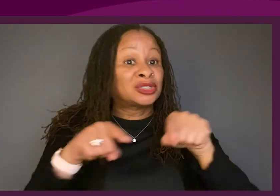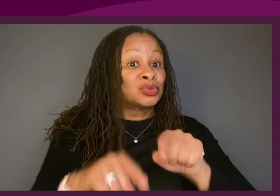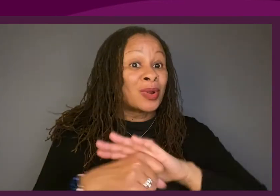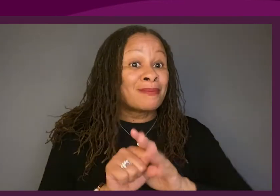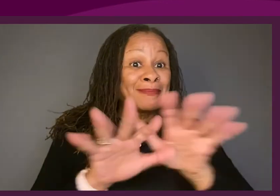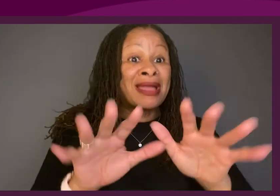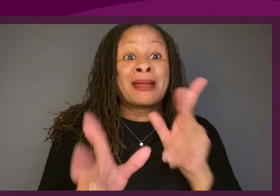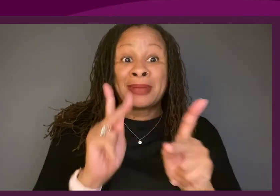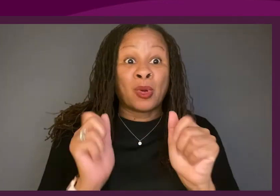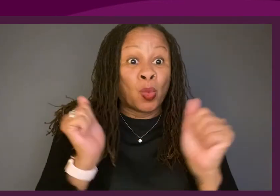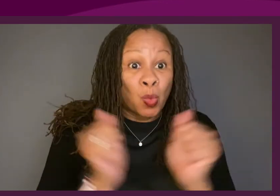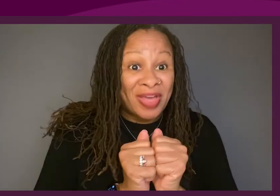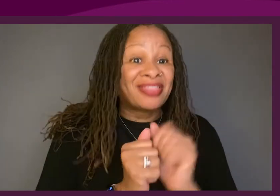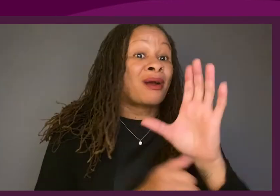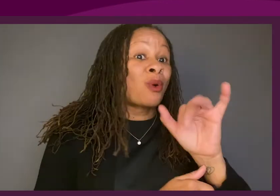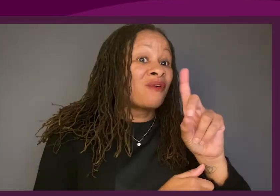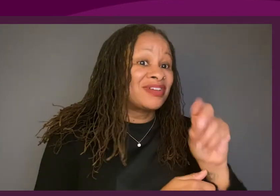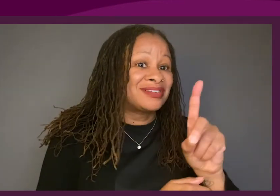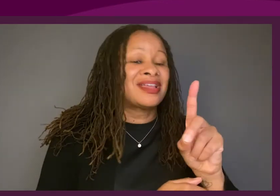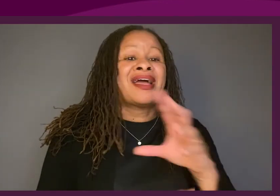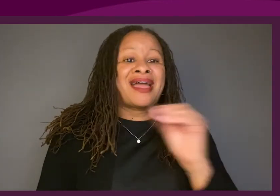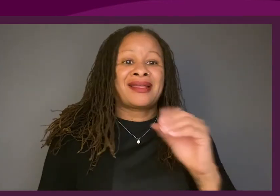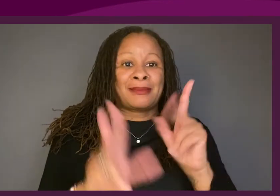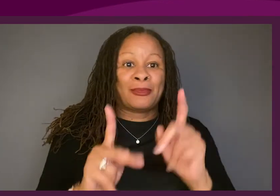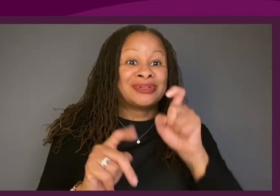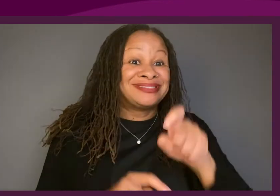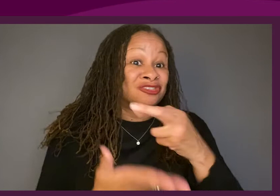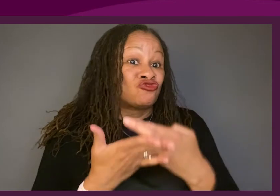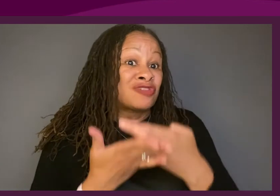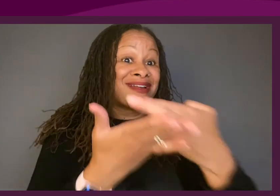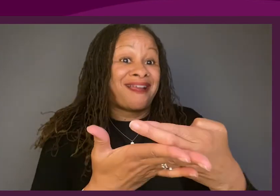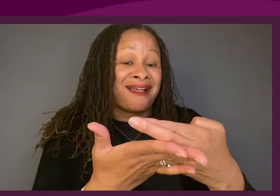even because of COVID, those are very lucrative.